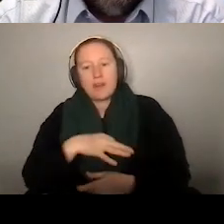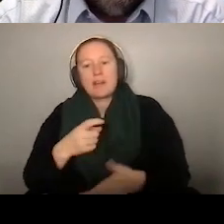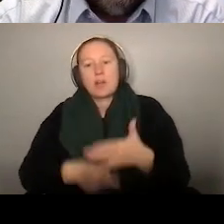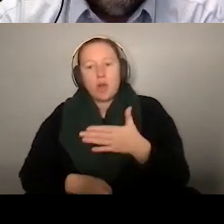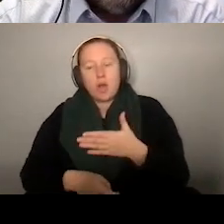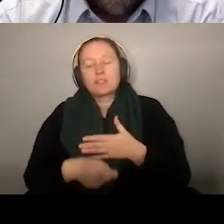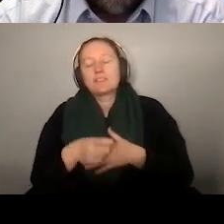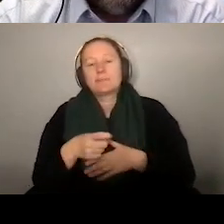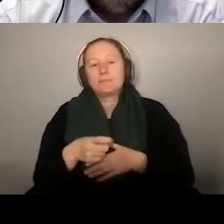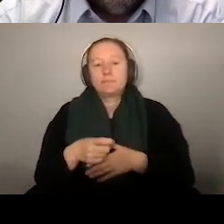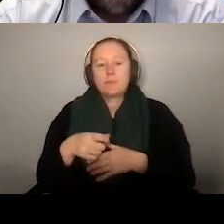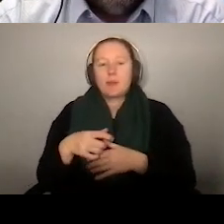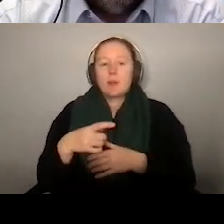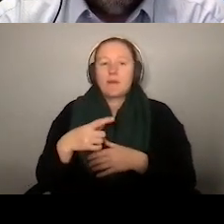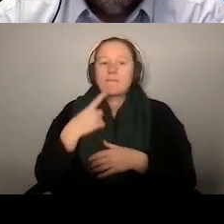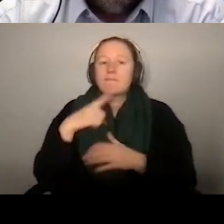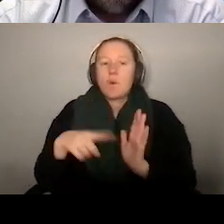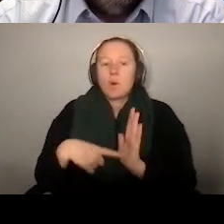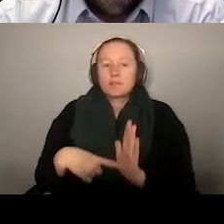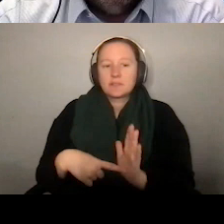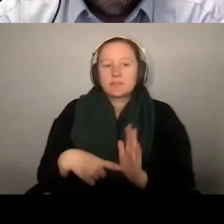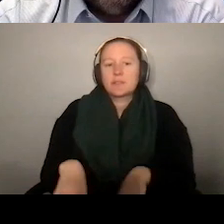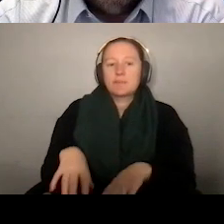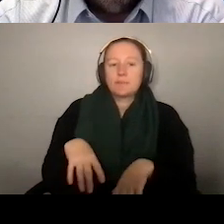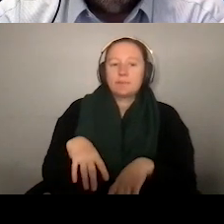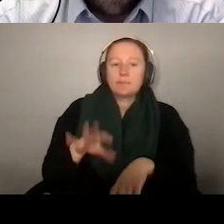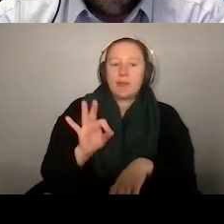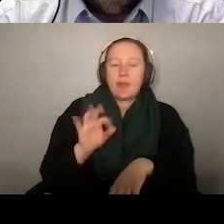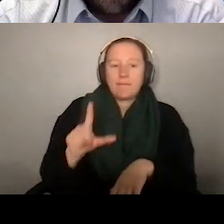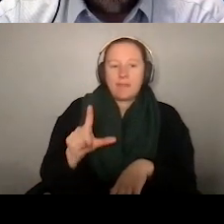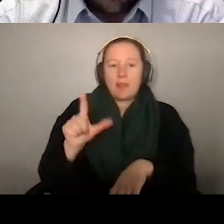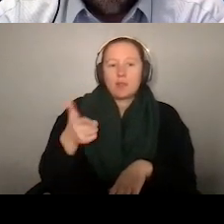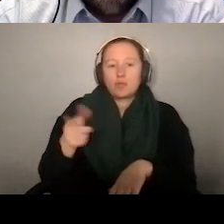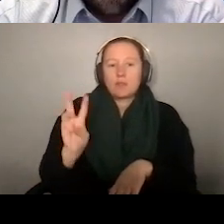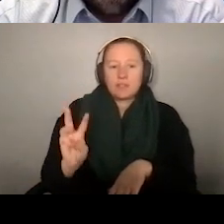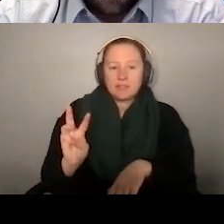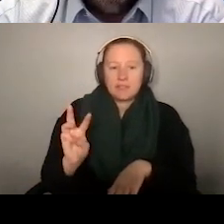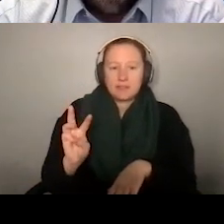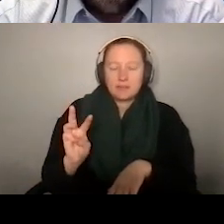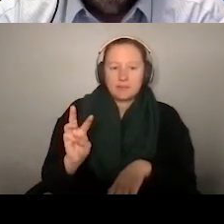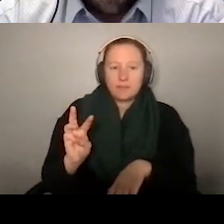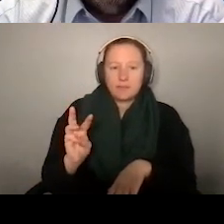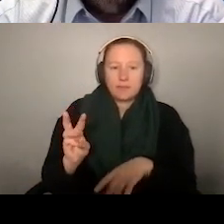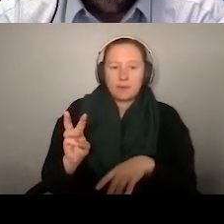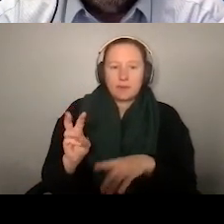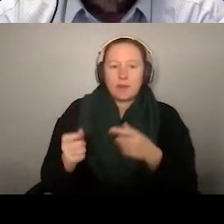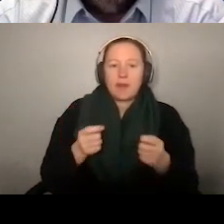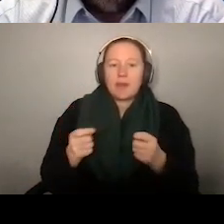A common example of this is when FL-26, the administration of NSF conference or